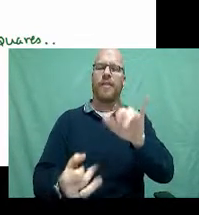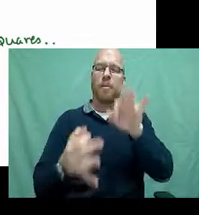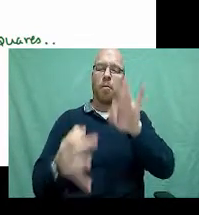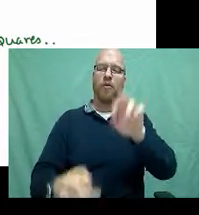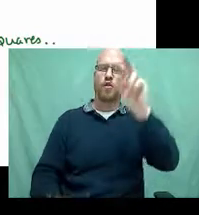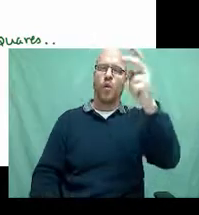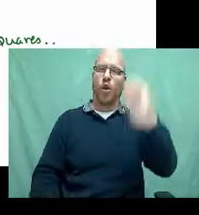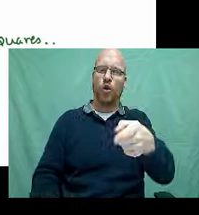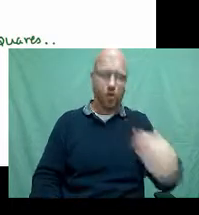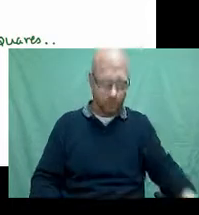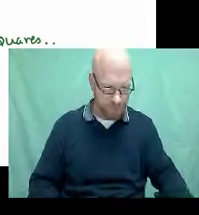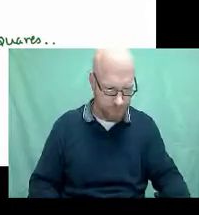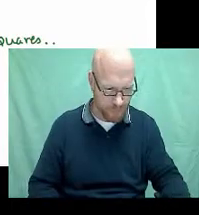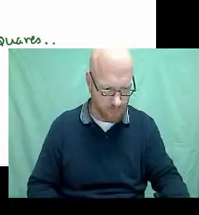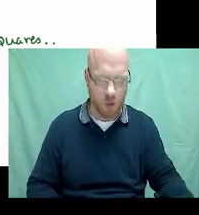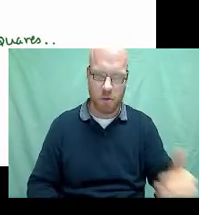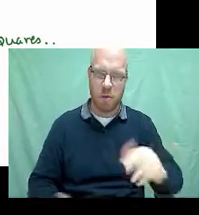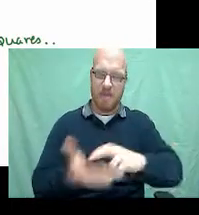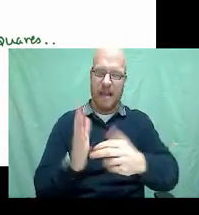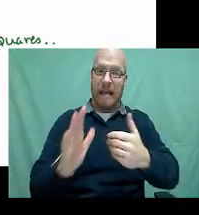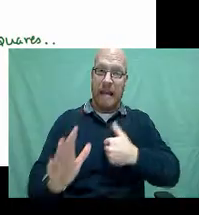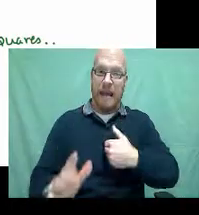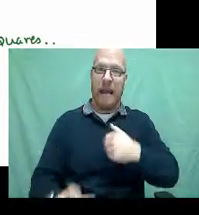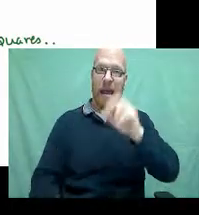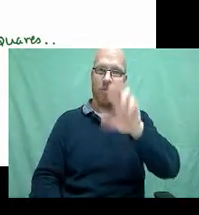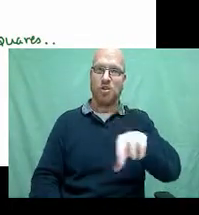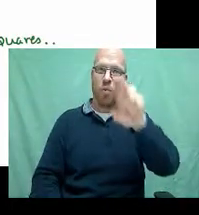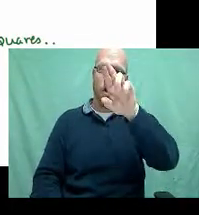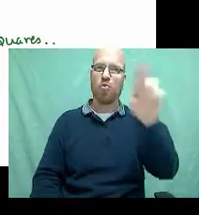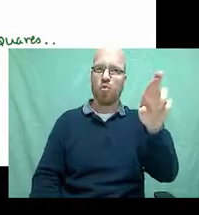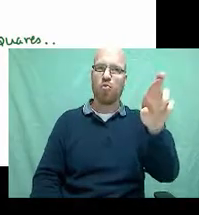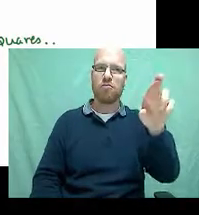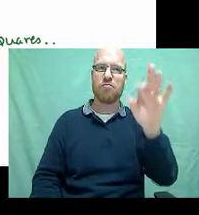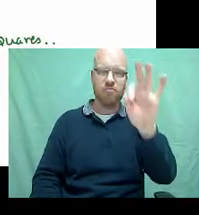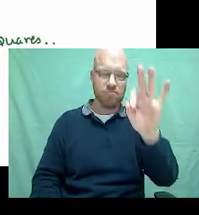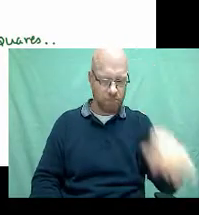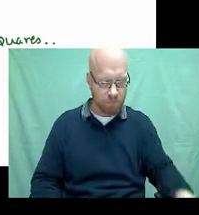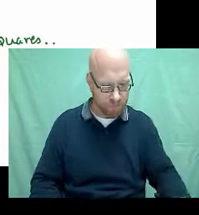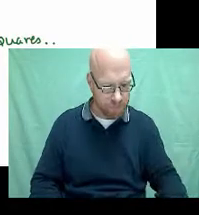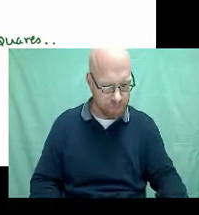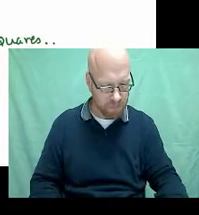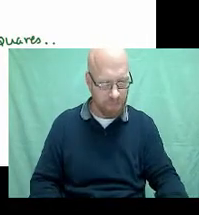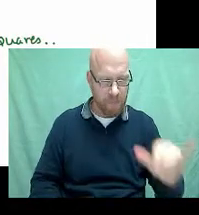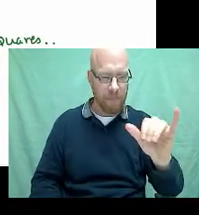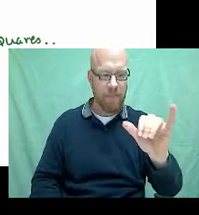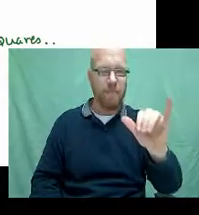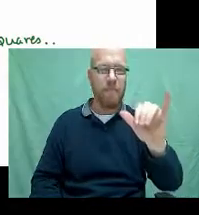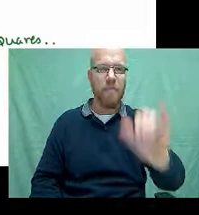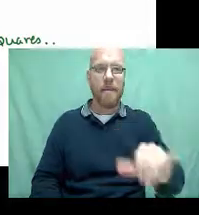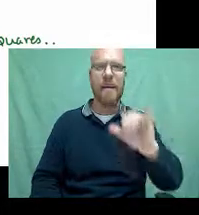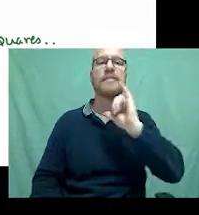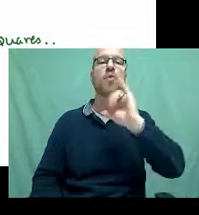I'm going to list some perfect squares meaning they have square